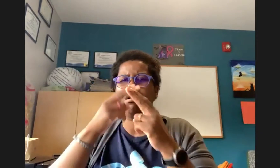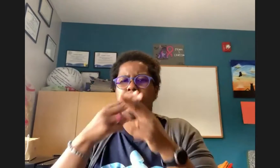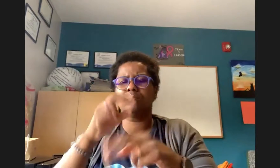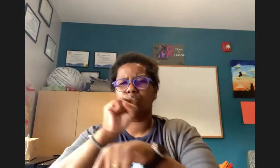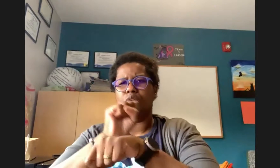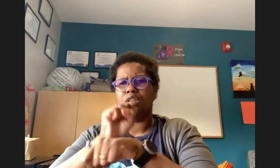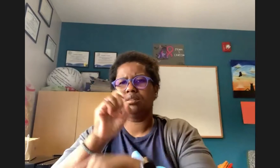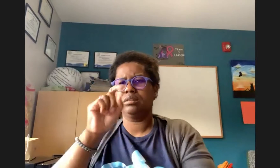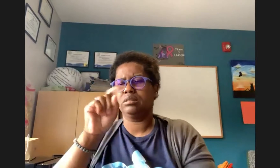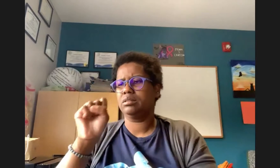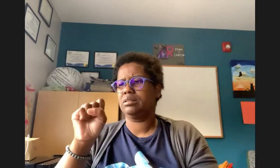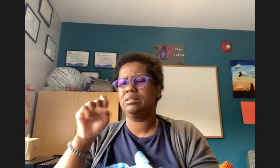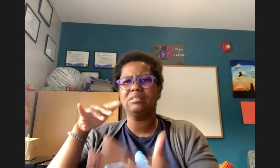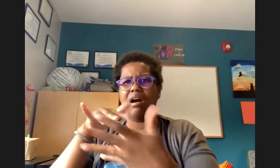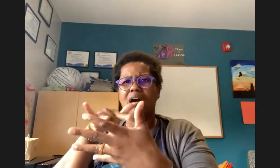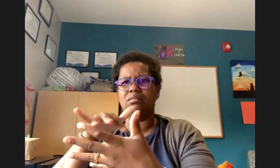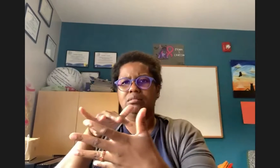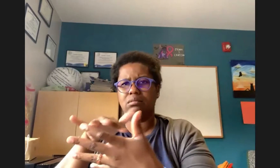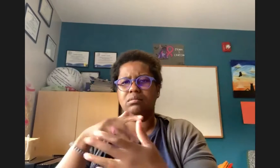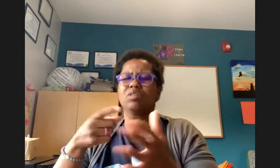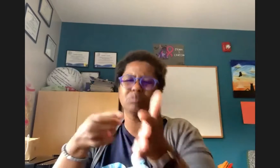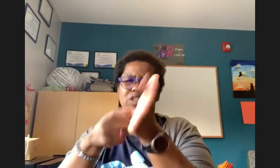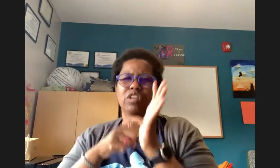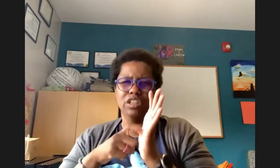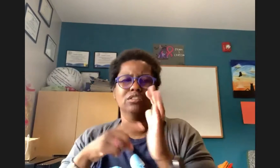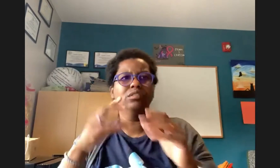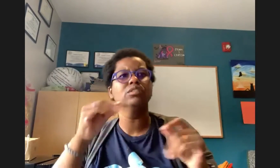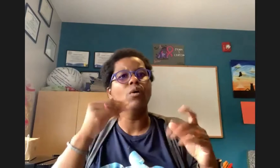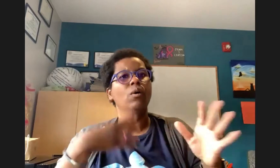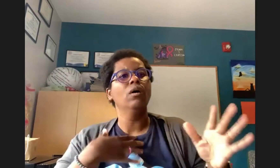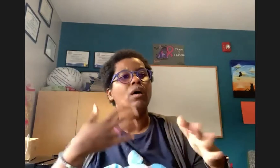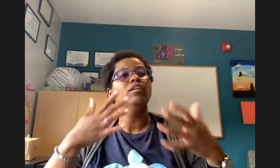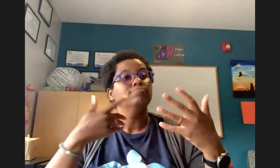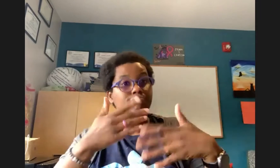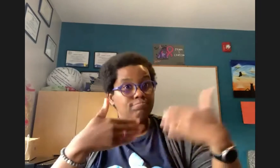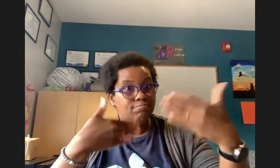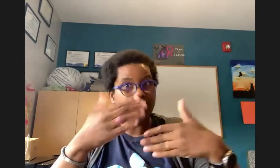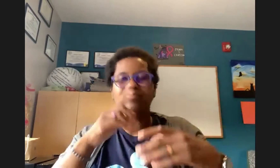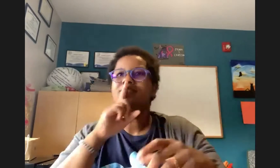I looked at my prerequisite studies that were necessary for their program,